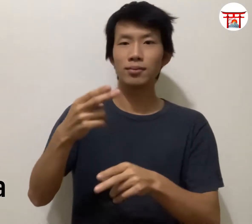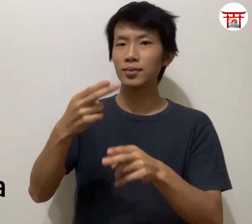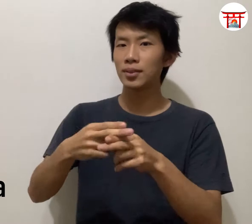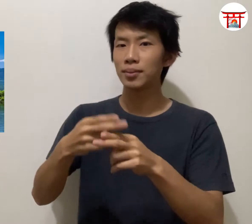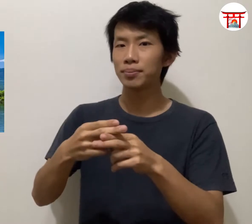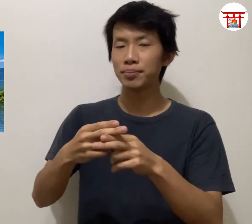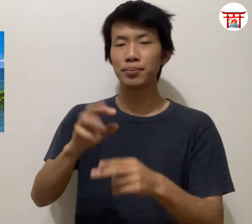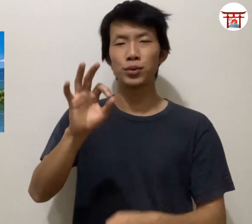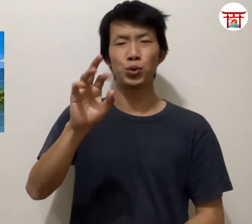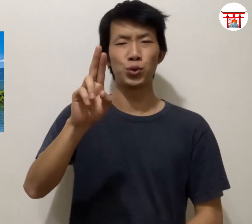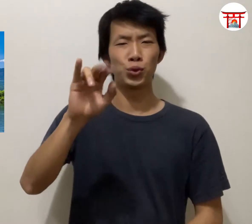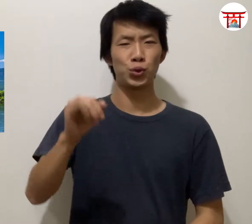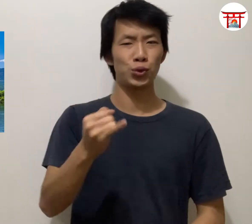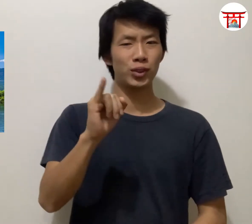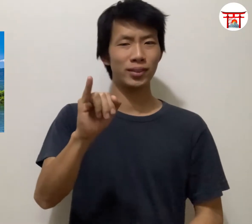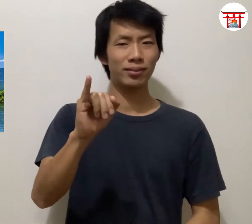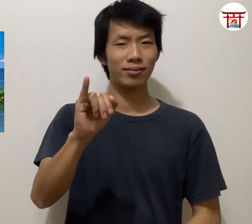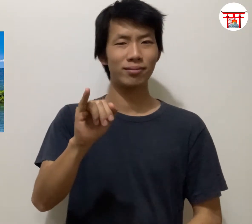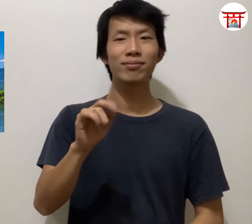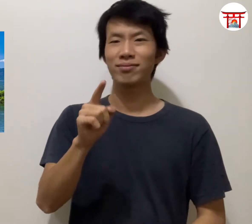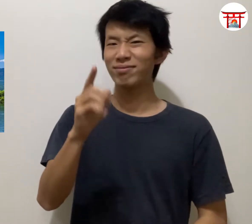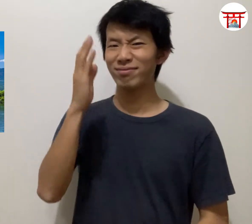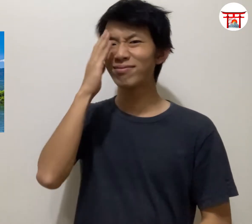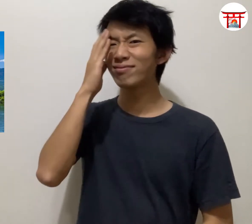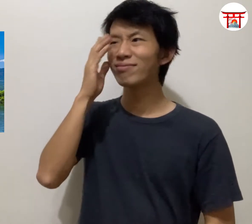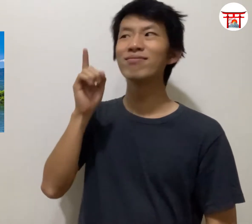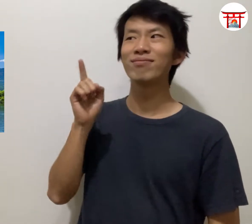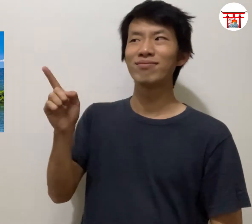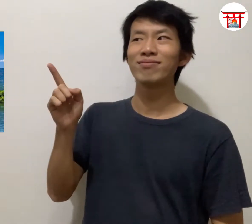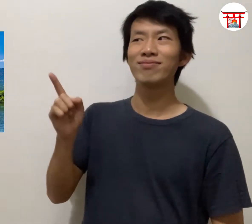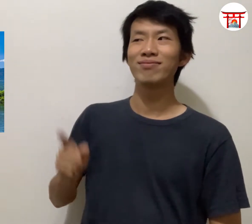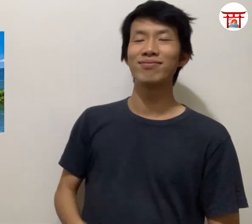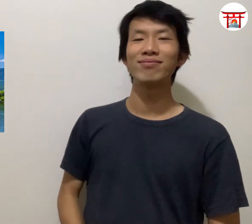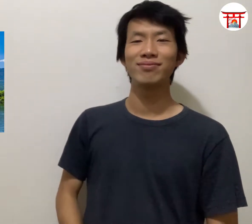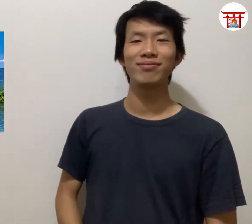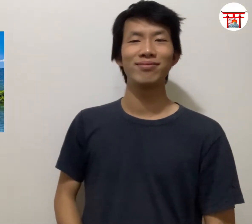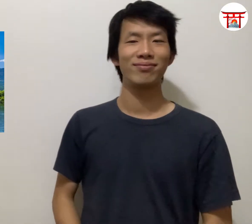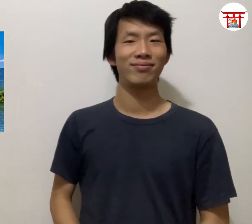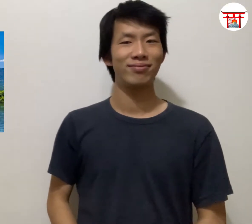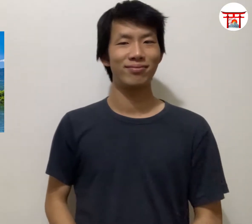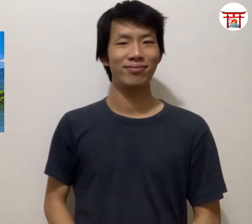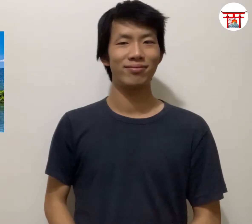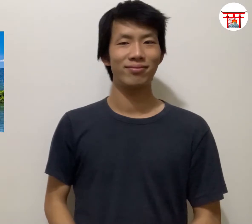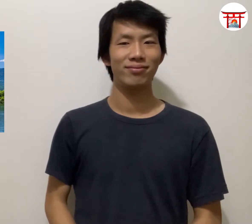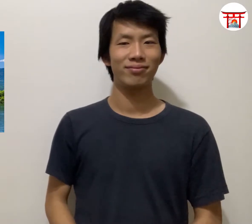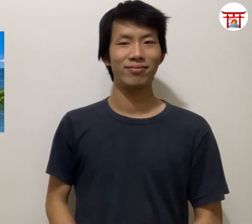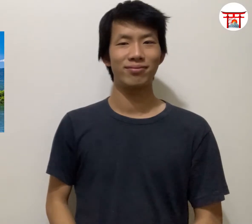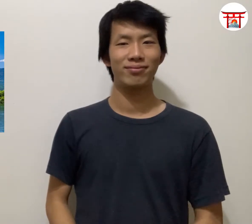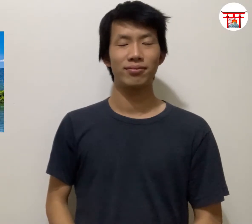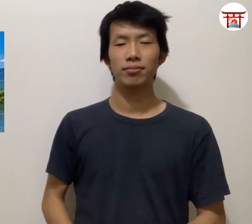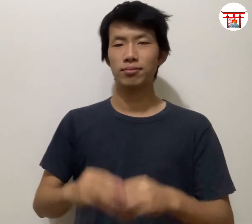This mountain's name is Mt.Fuji! I guess you already knew that!